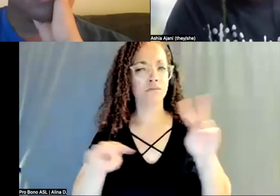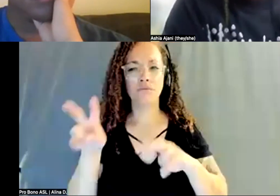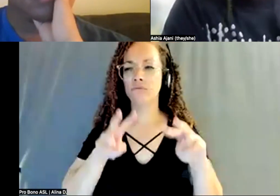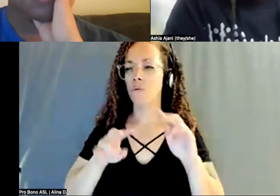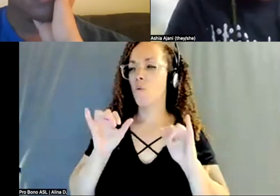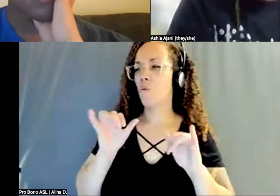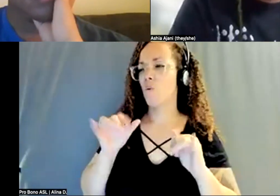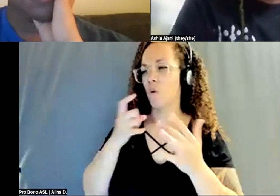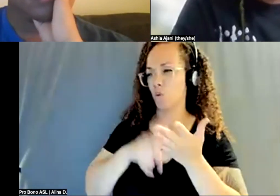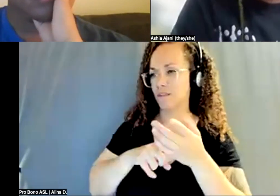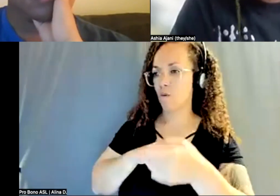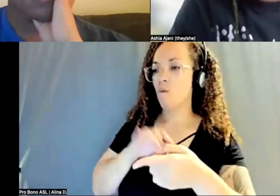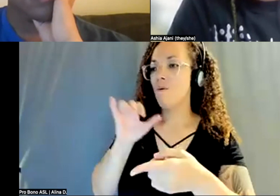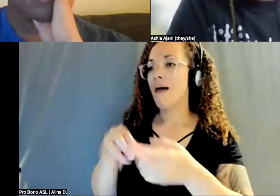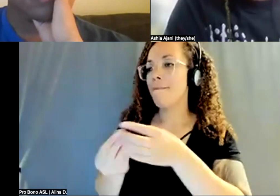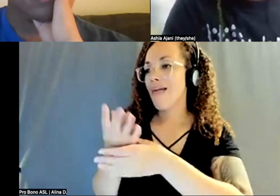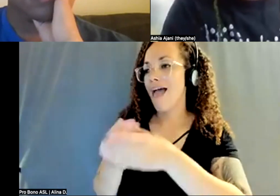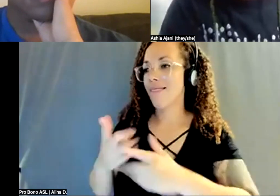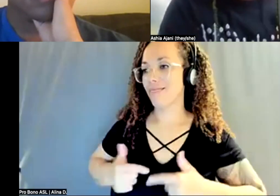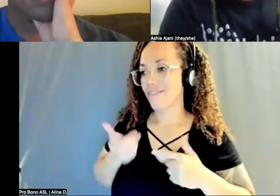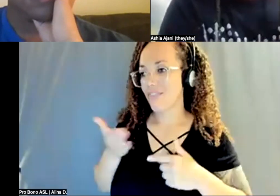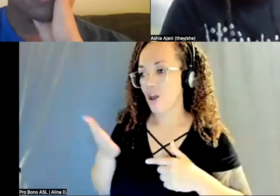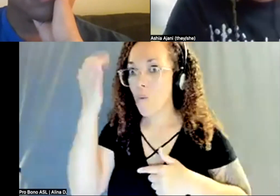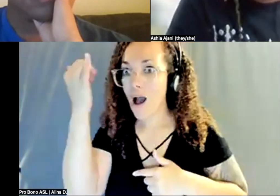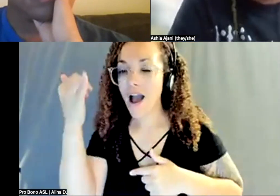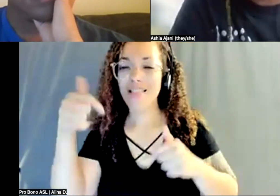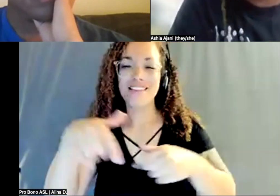you go further far enough down MacArthur like you see like, why are there more potholes here? Like,